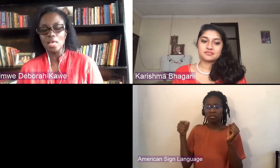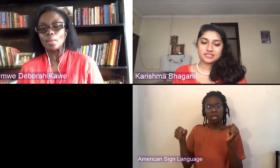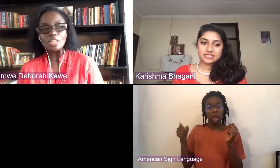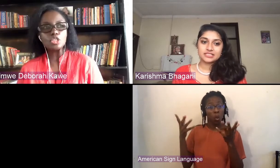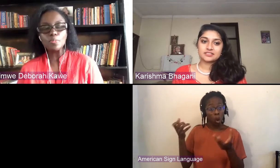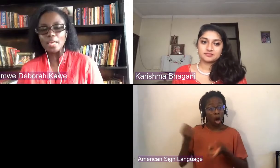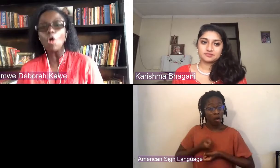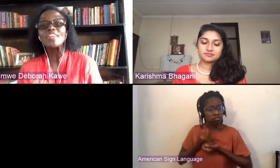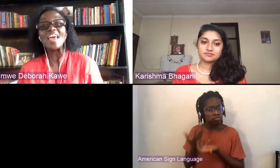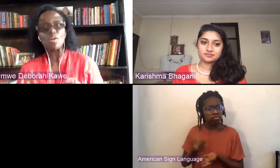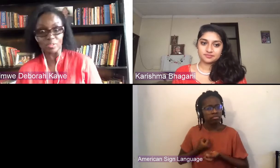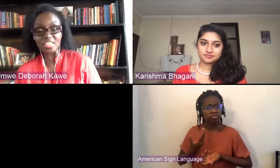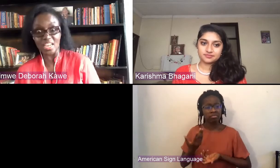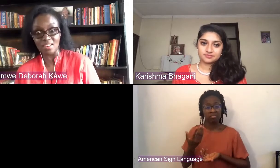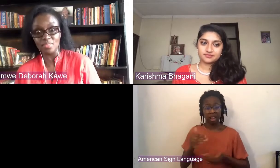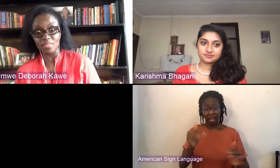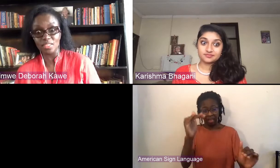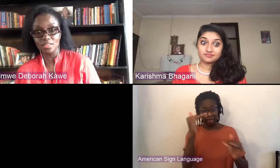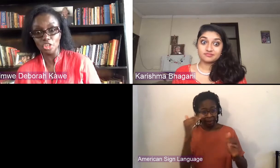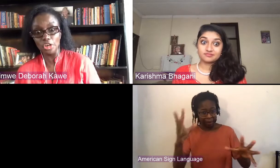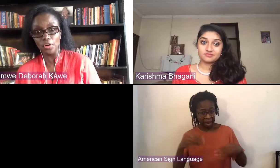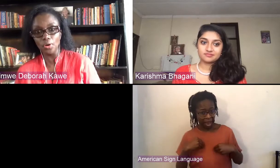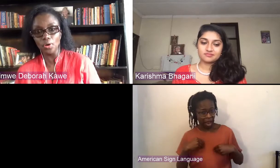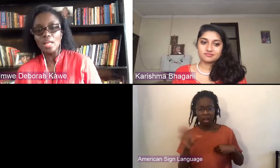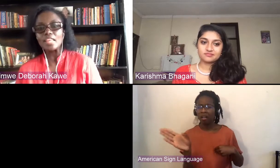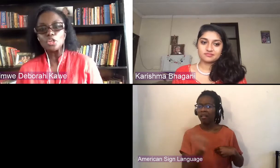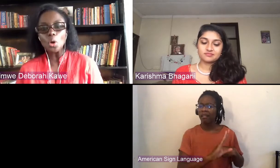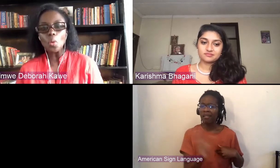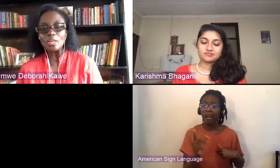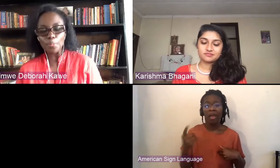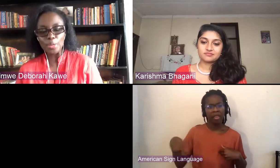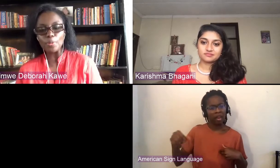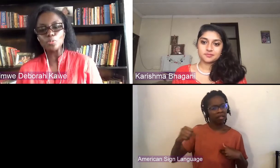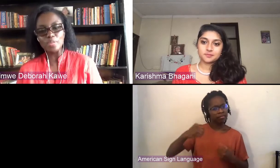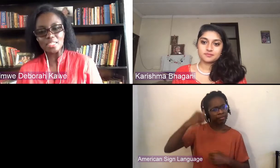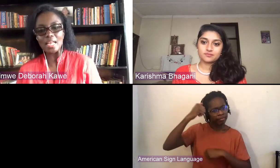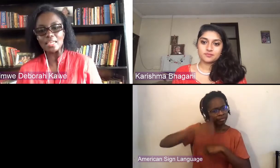They want to be on their own terms you know, they don't want people to be telling them